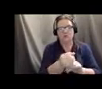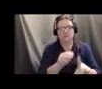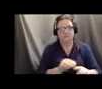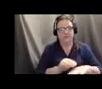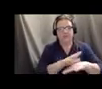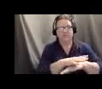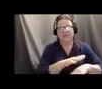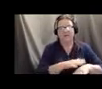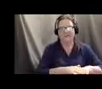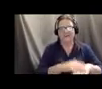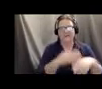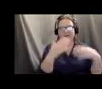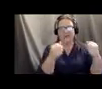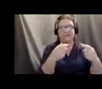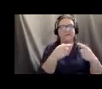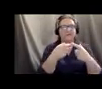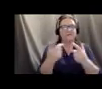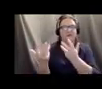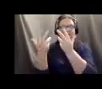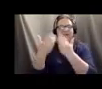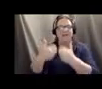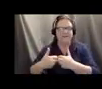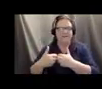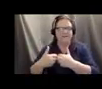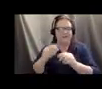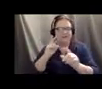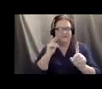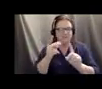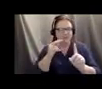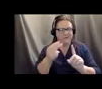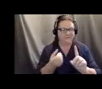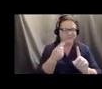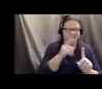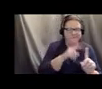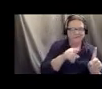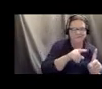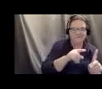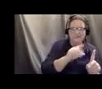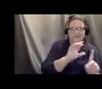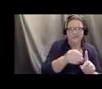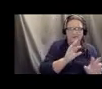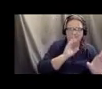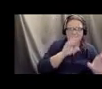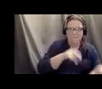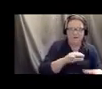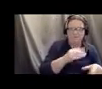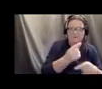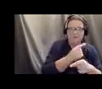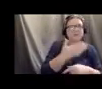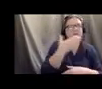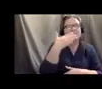From an equity standpoint and being culturally responsive. So thank you. Jenny's helpers.